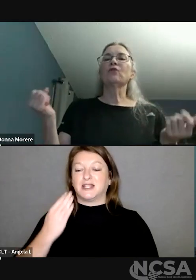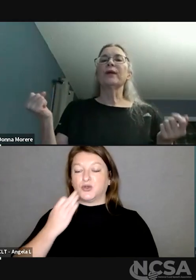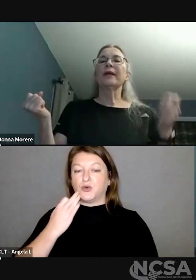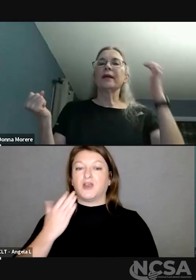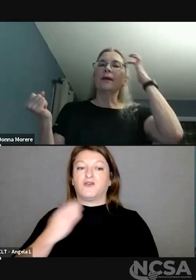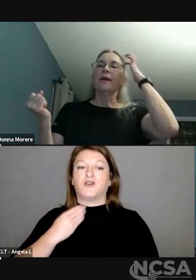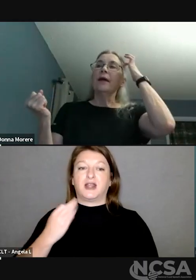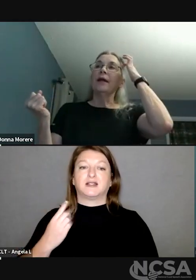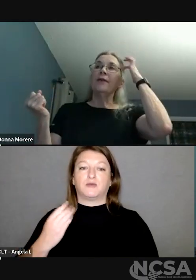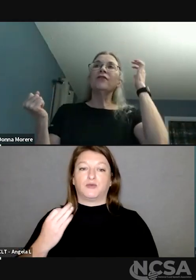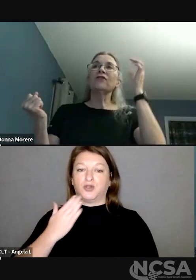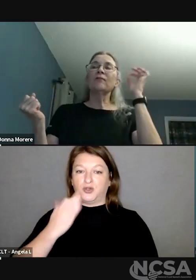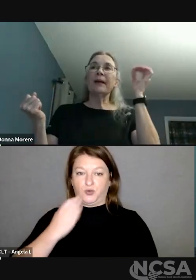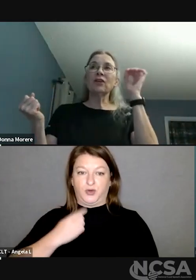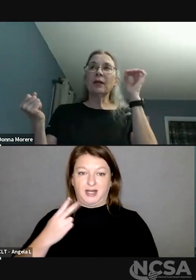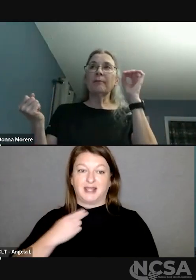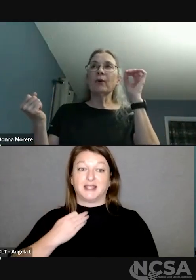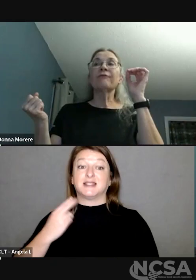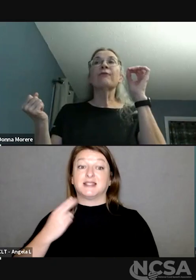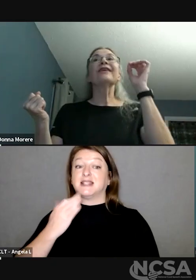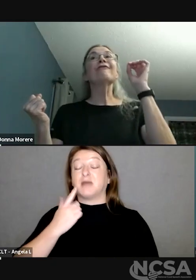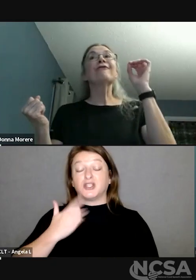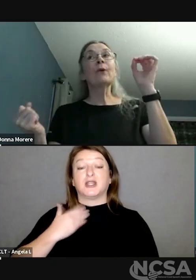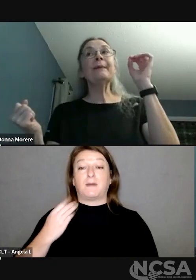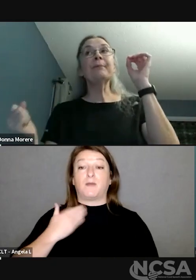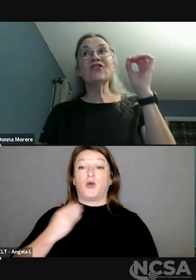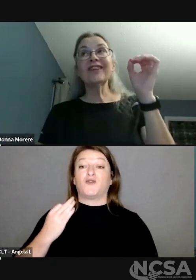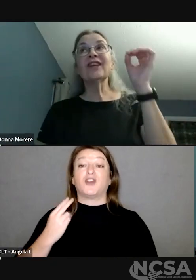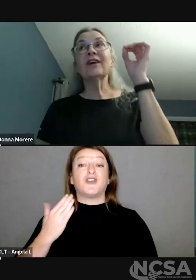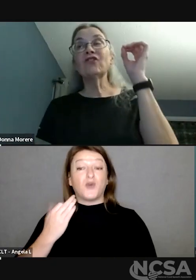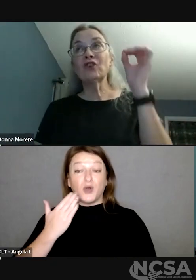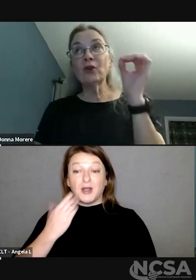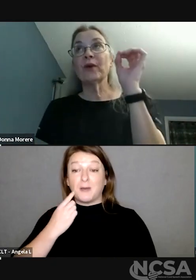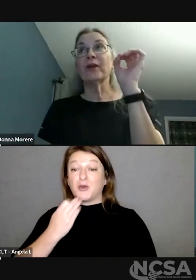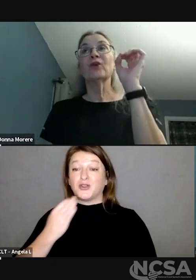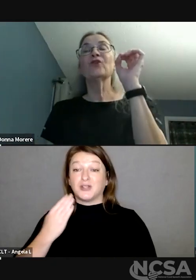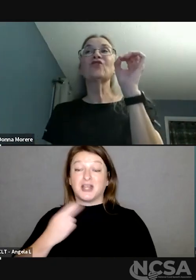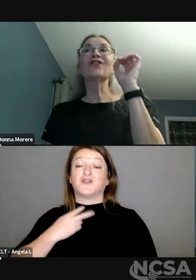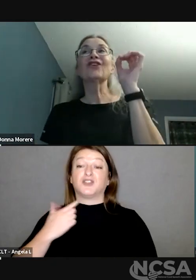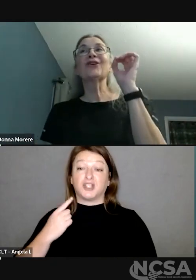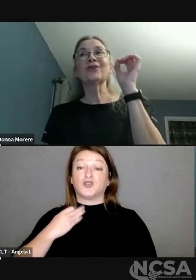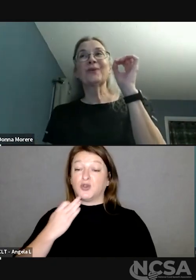And this is especially important for the 40% of children who struggle to learn to read